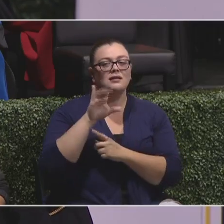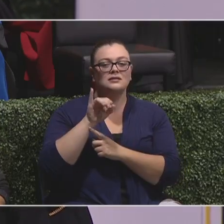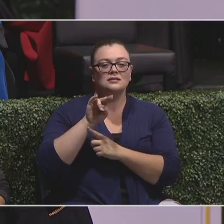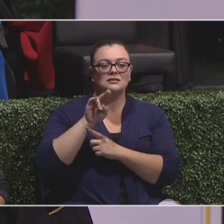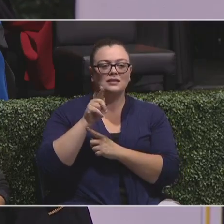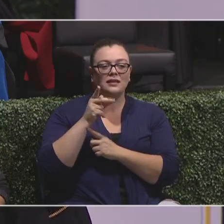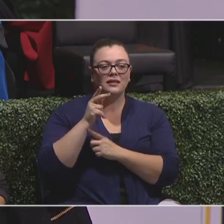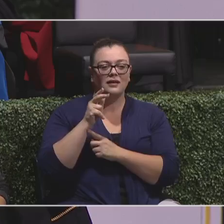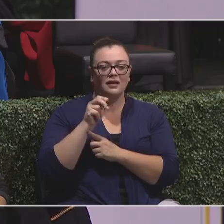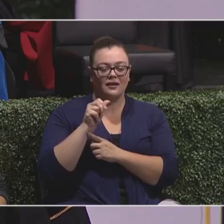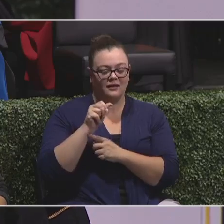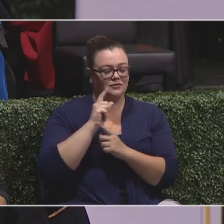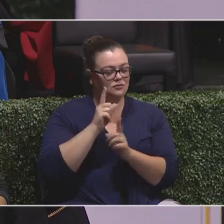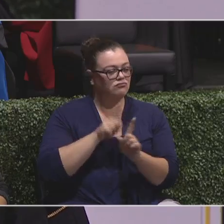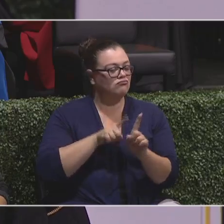CELEBRATES WOMEN WHO CONTRIBUTES CAVE